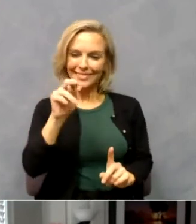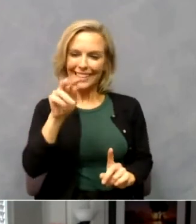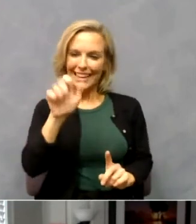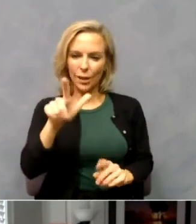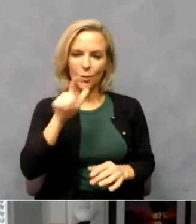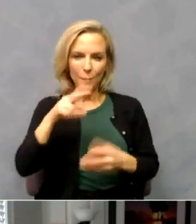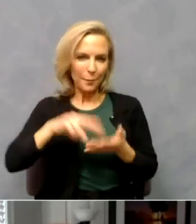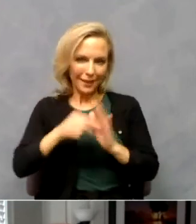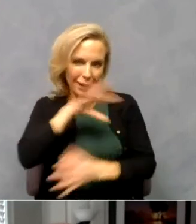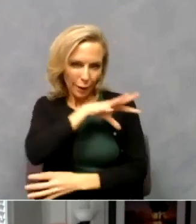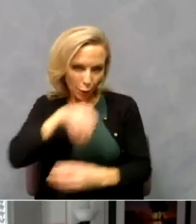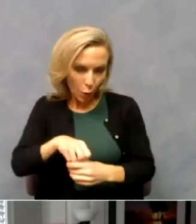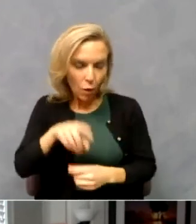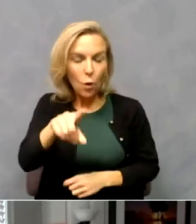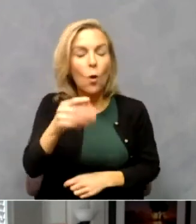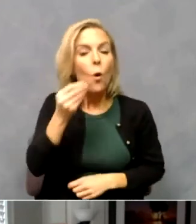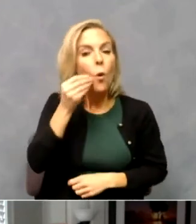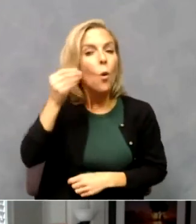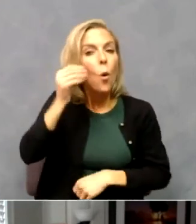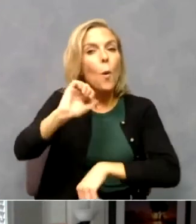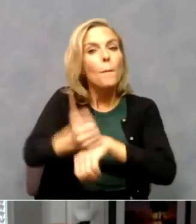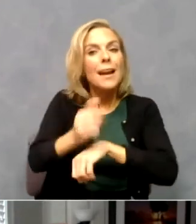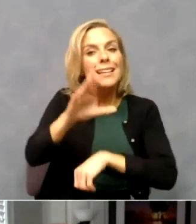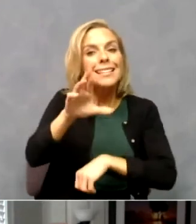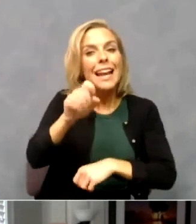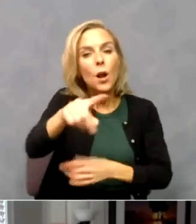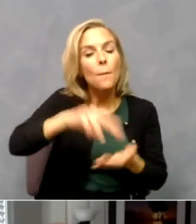If you're a therapist going into someone's home and providing health